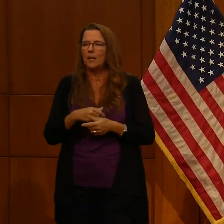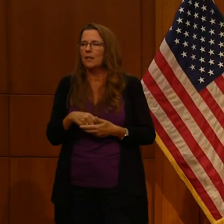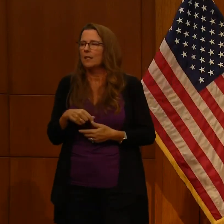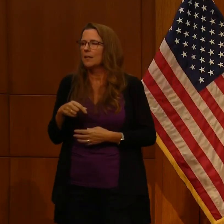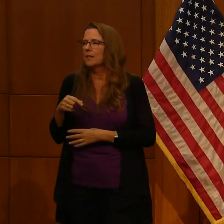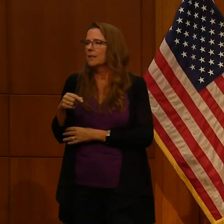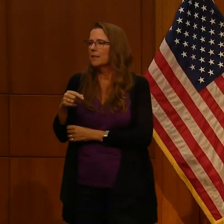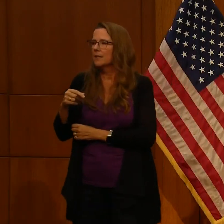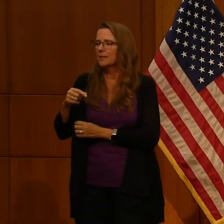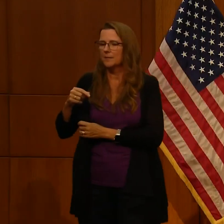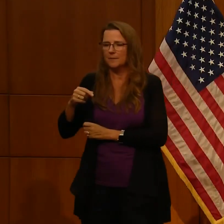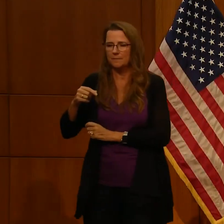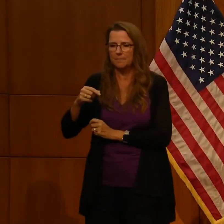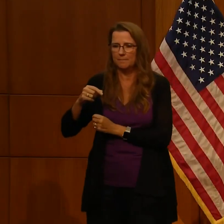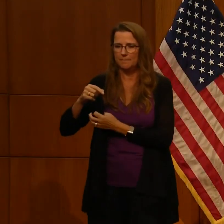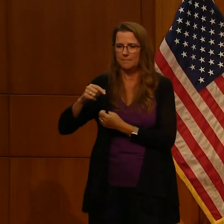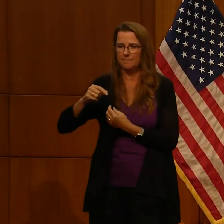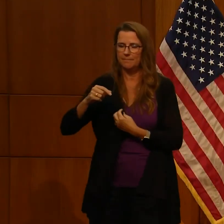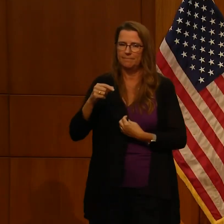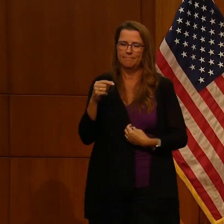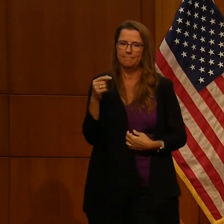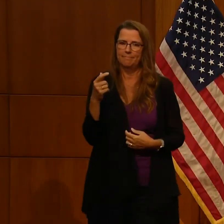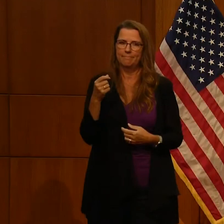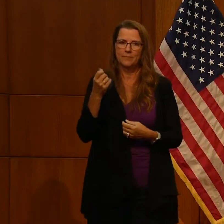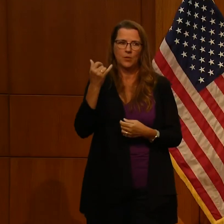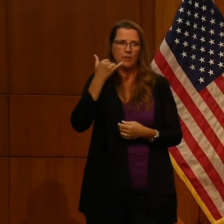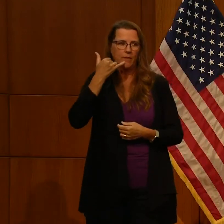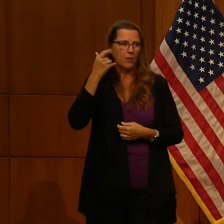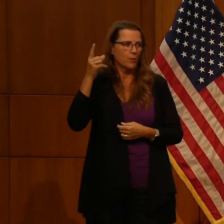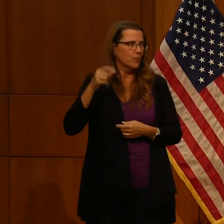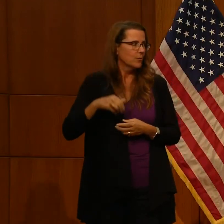IT GOT A LOT OF PEOPLE HERE